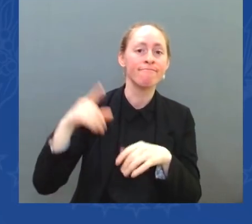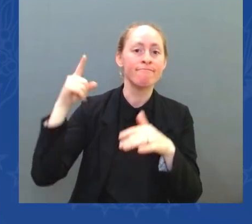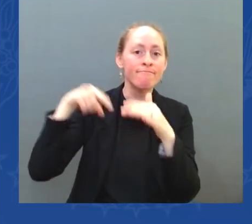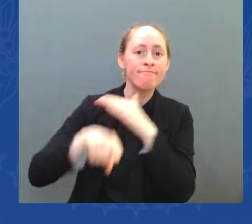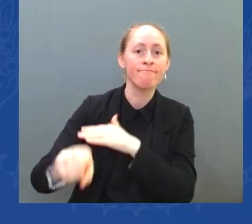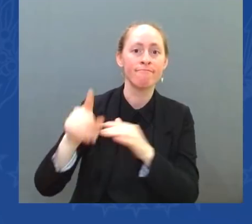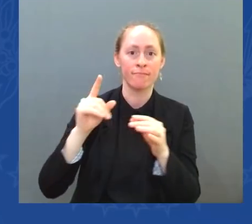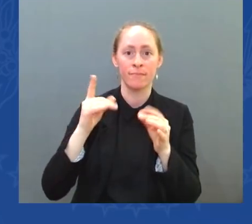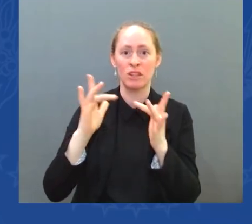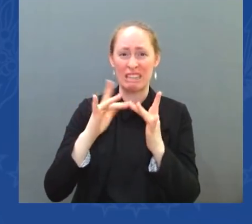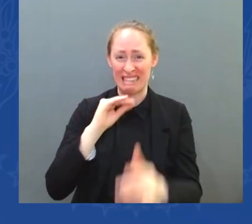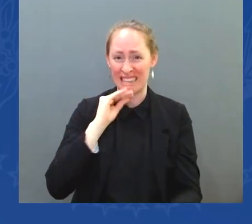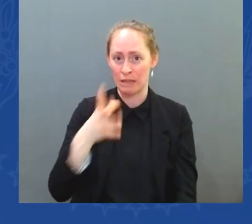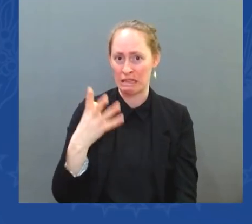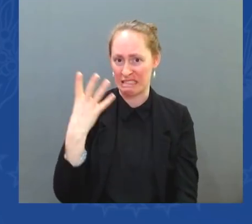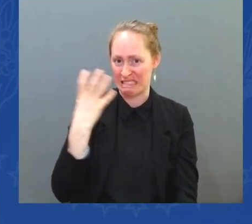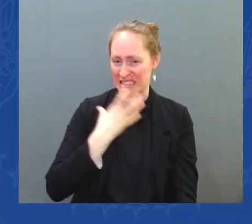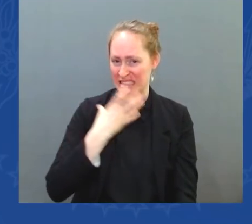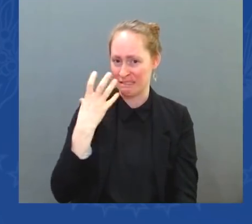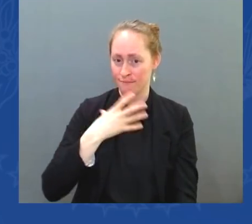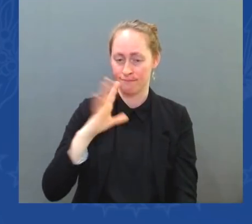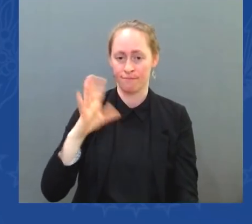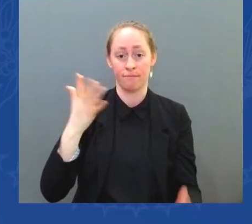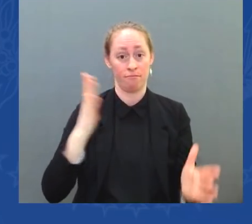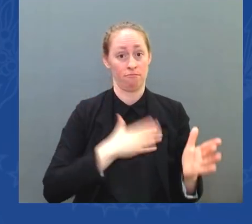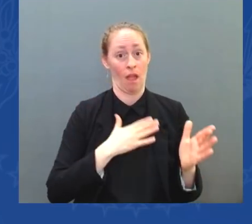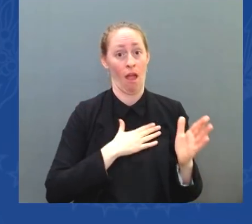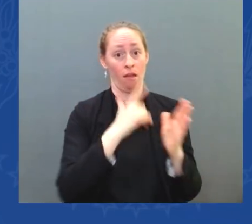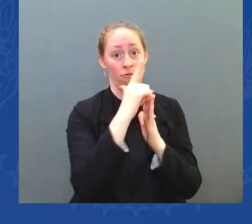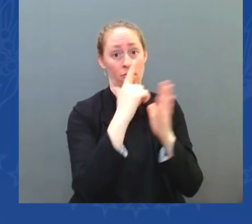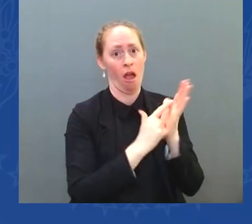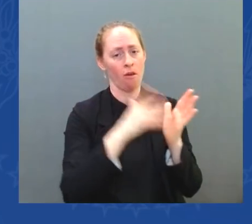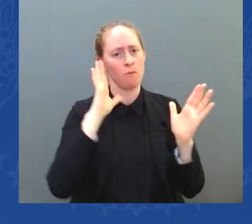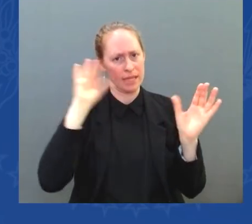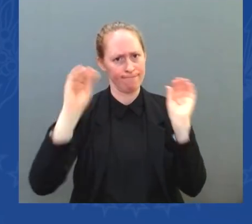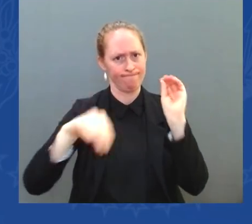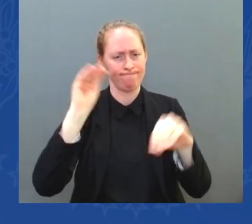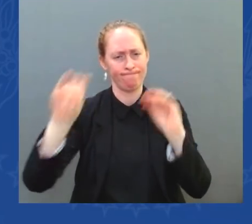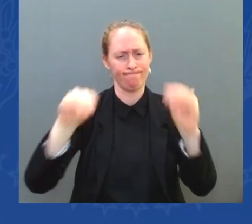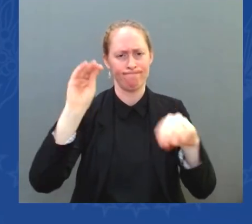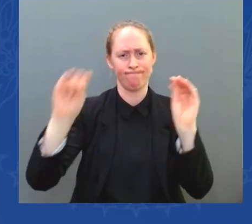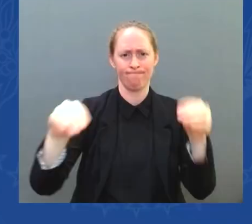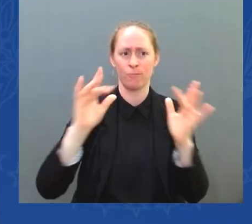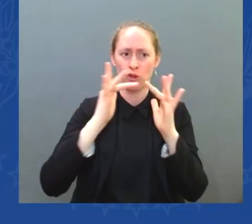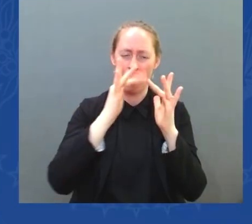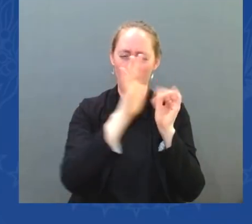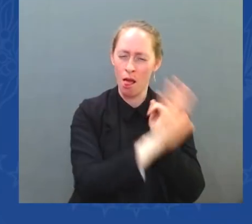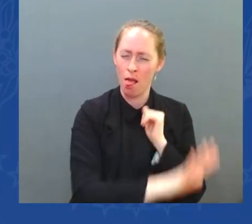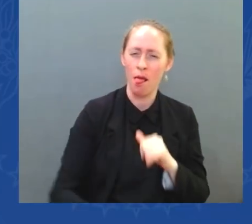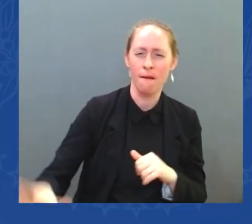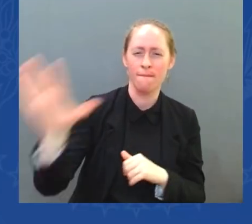And think of what that will make possible -- from telemedicine to precision agriculture, to small businesses